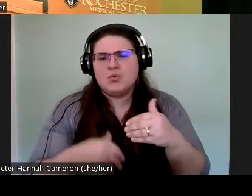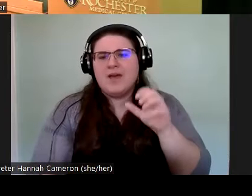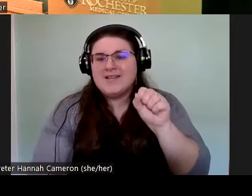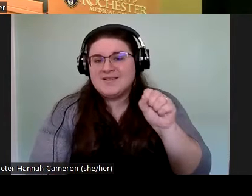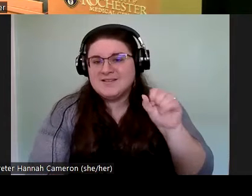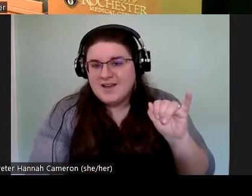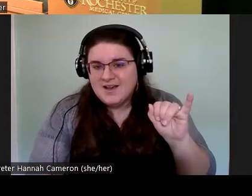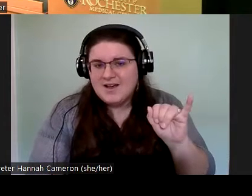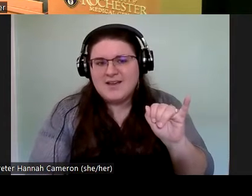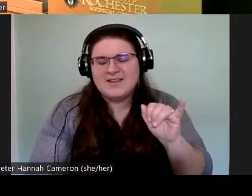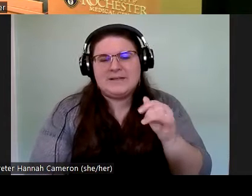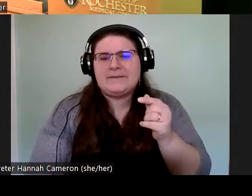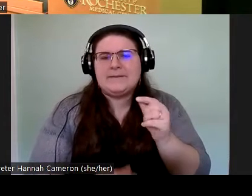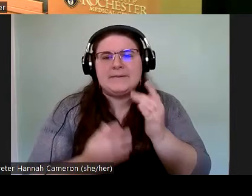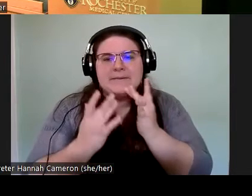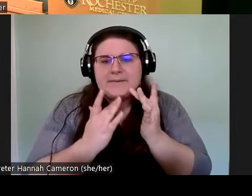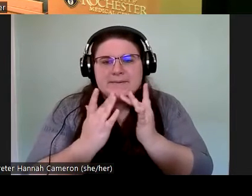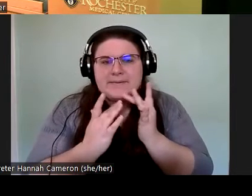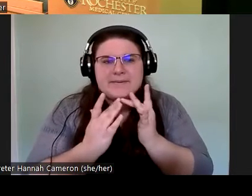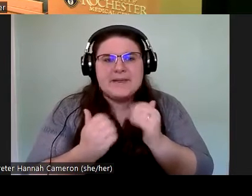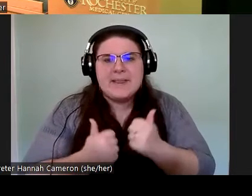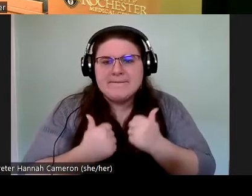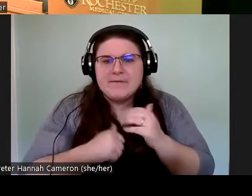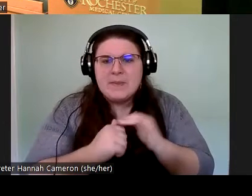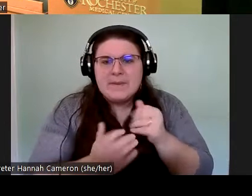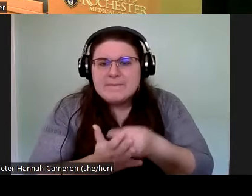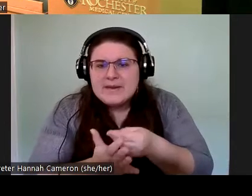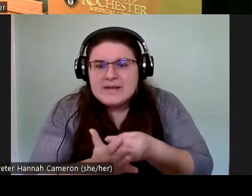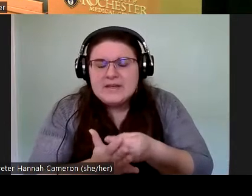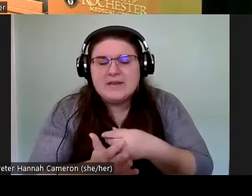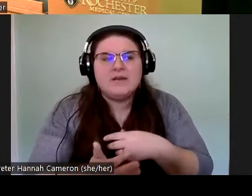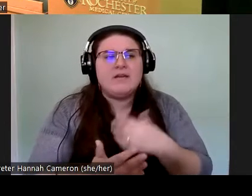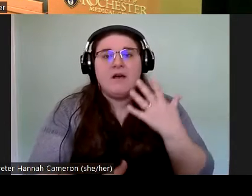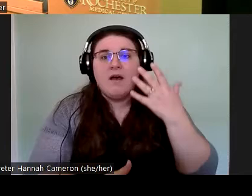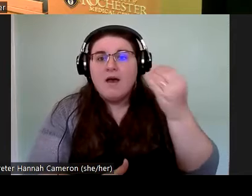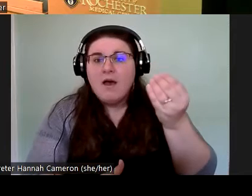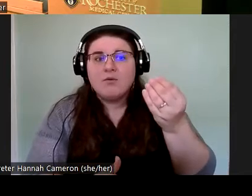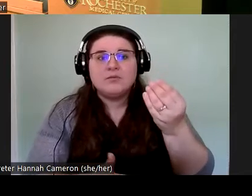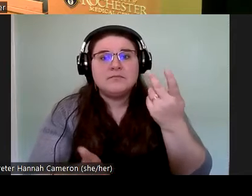live on um it can be hard to go out in public to pay for transportation you know to um join clubs